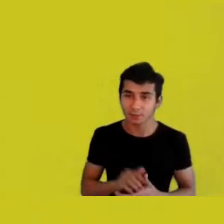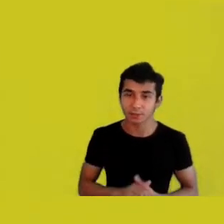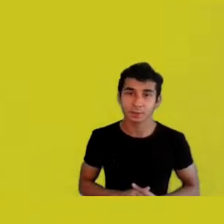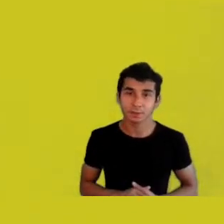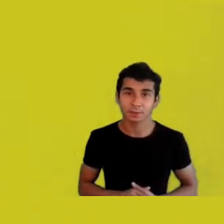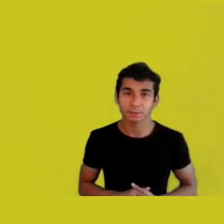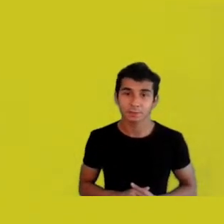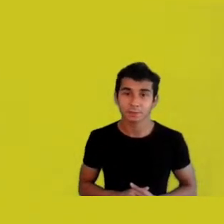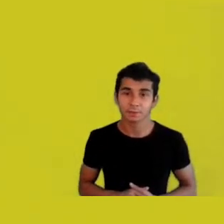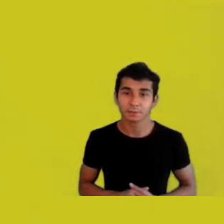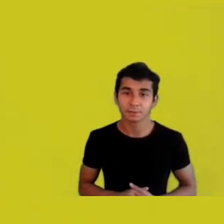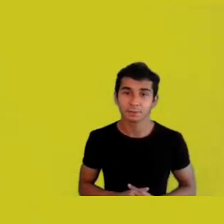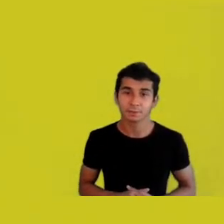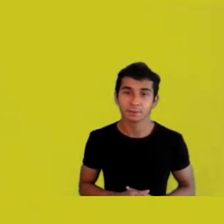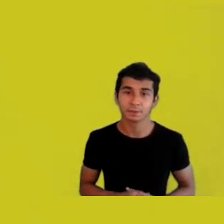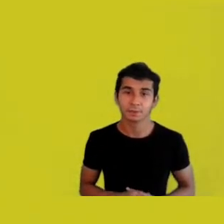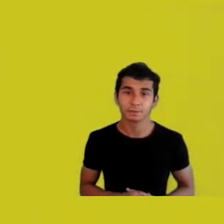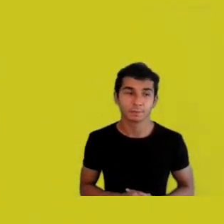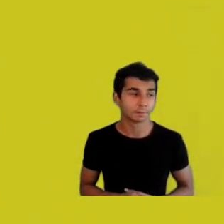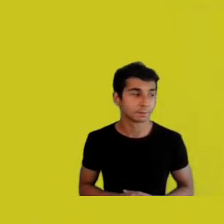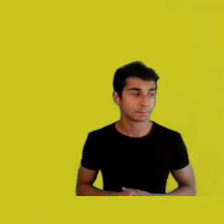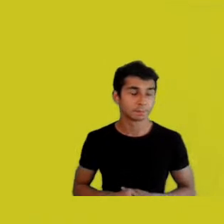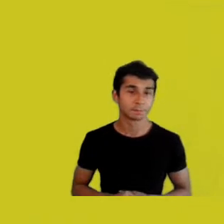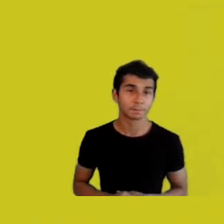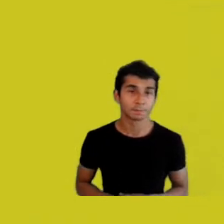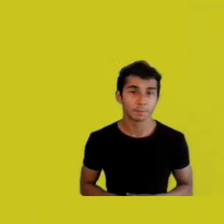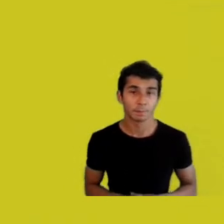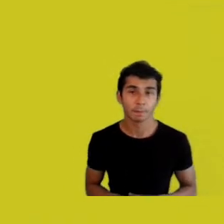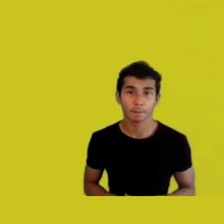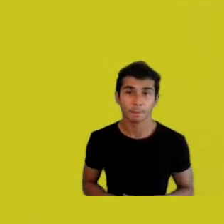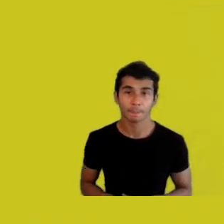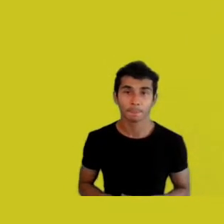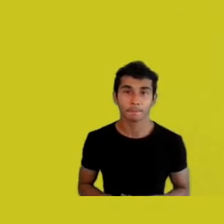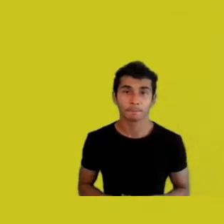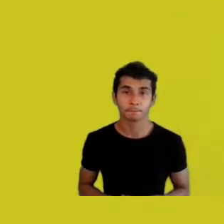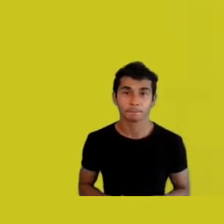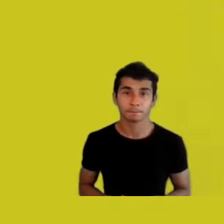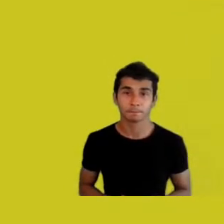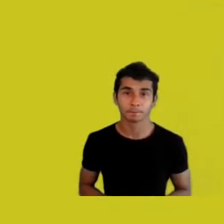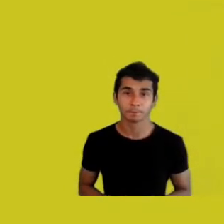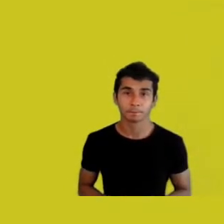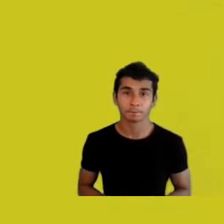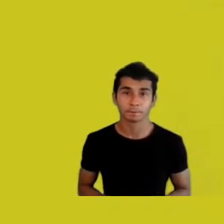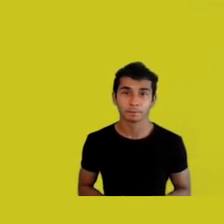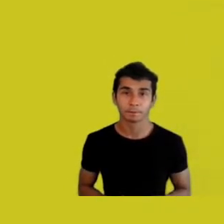But in order to do that, I wanted to evoke here the existence